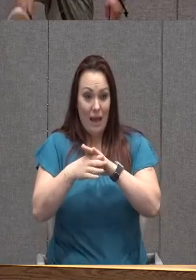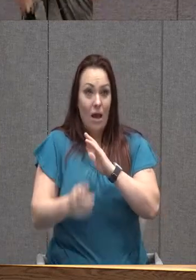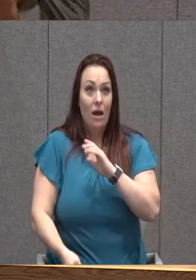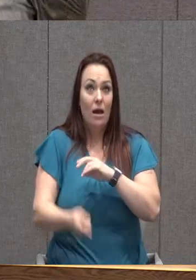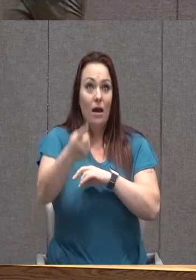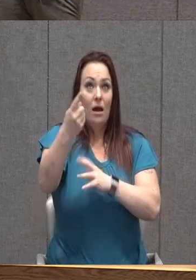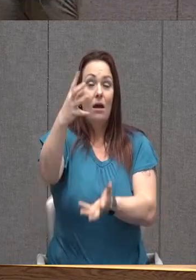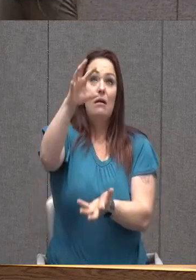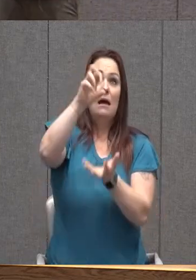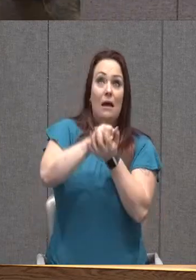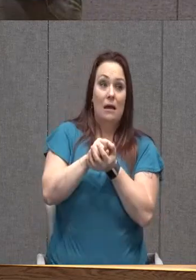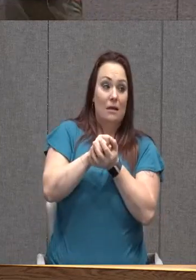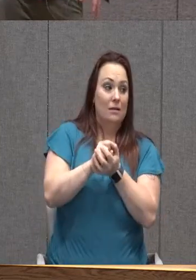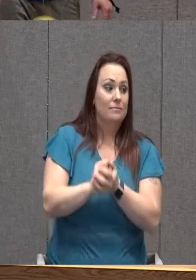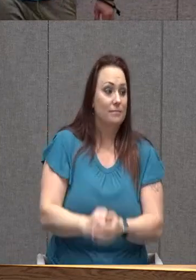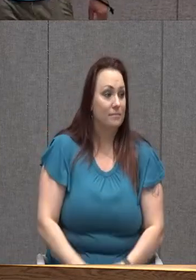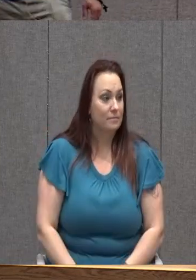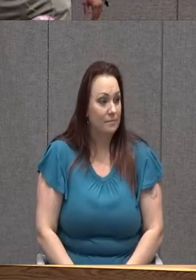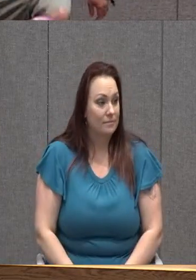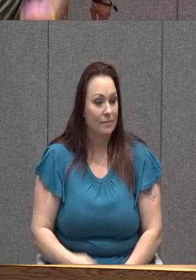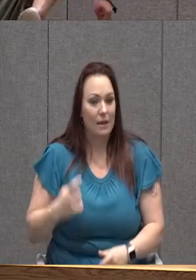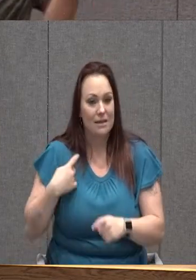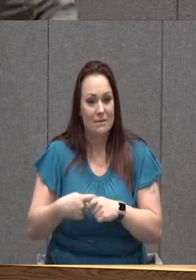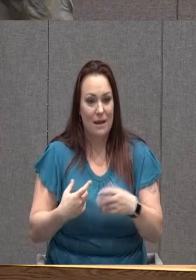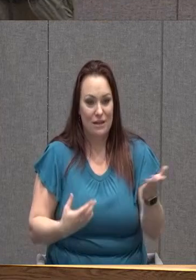(in foreign language)